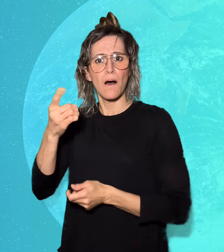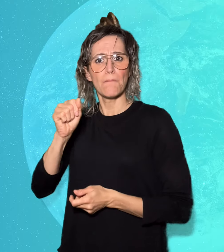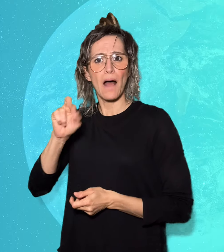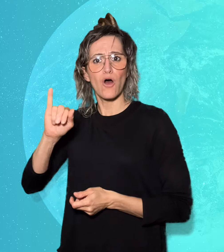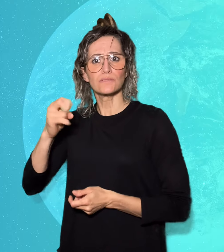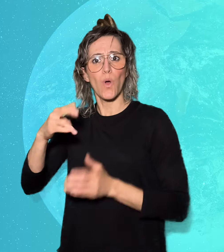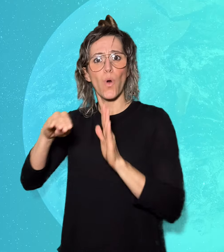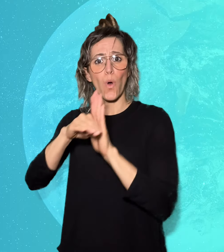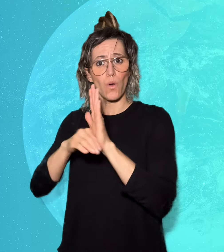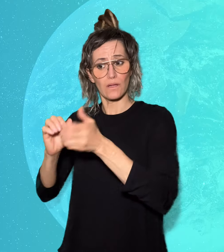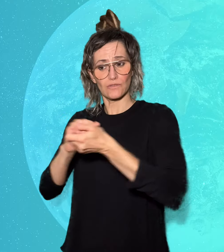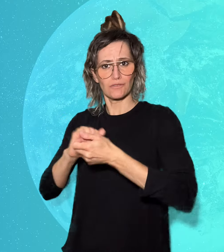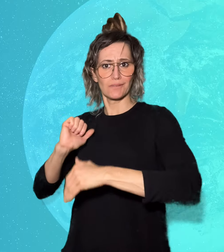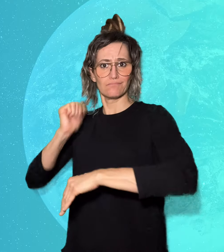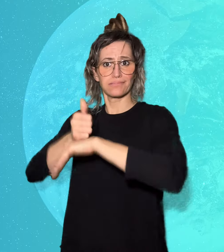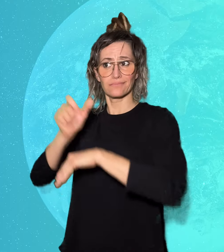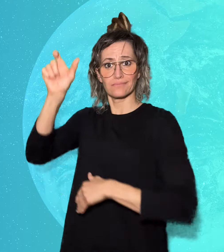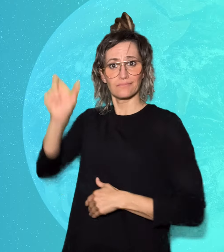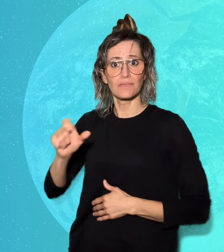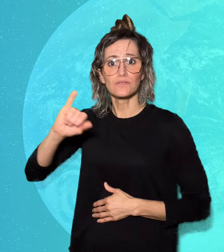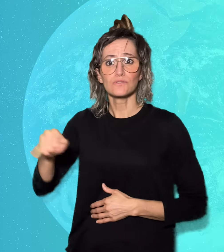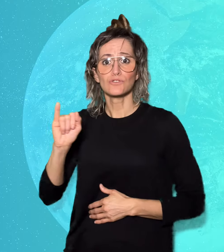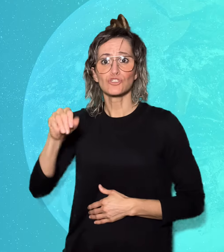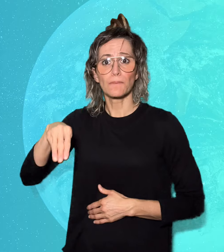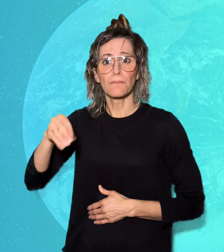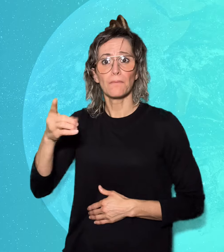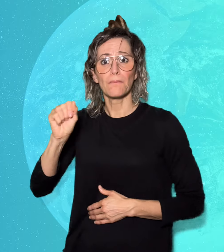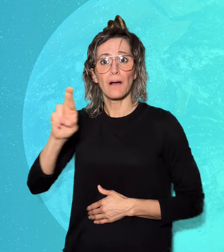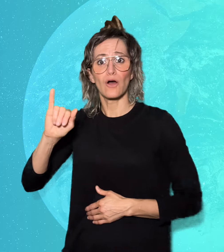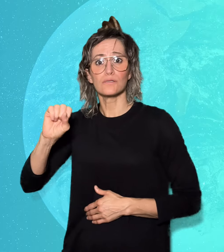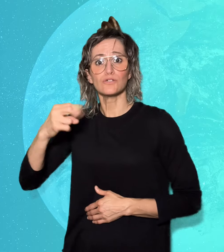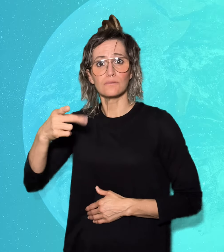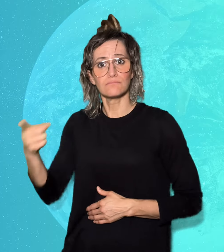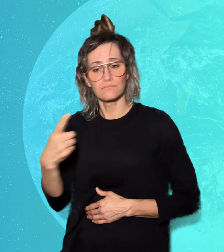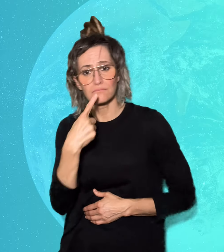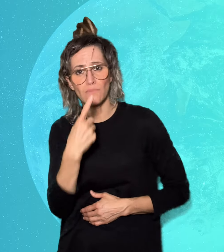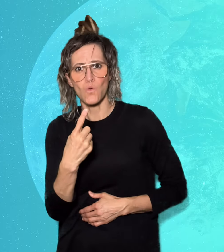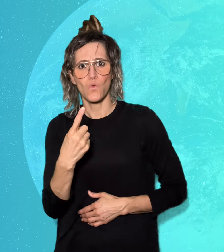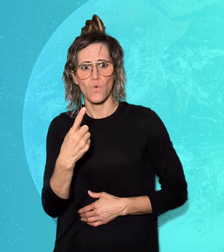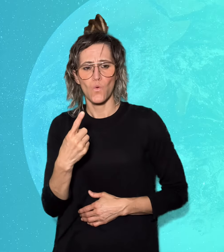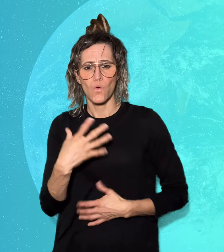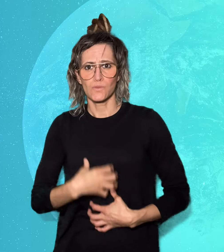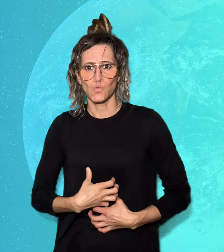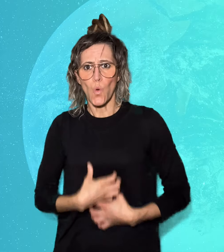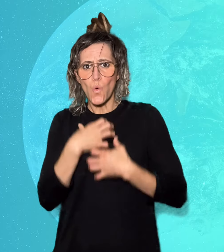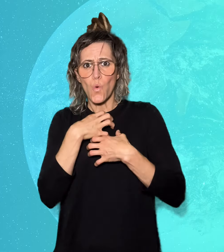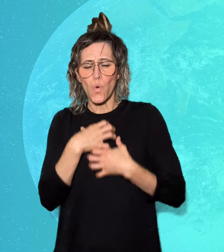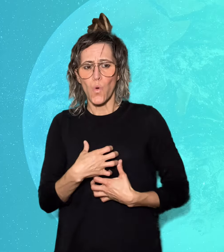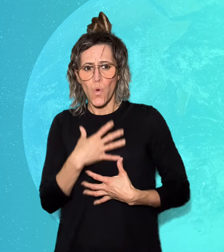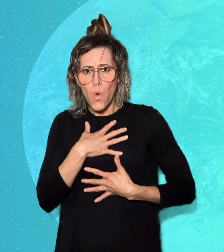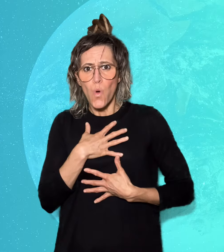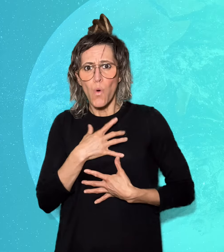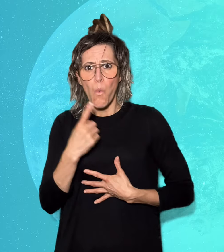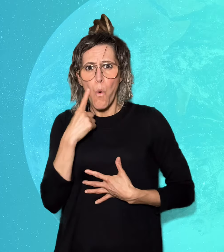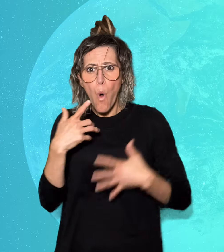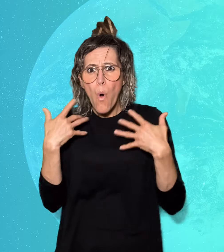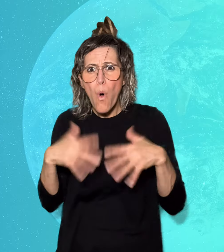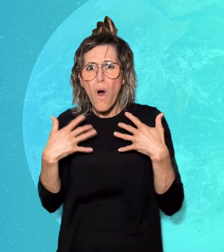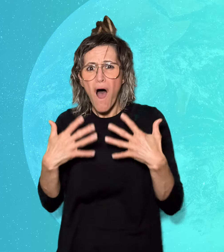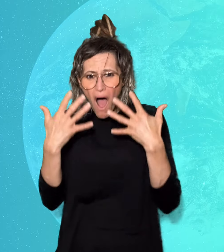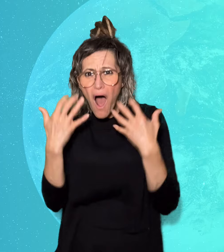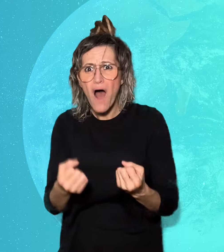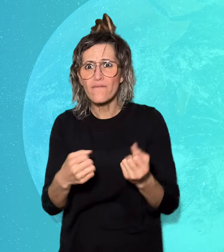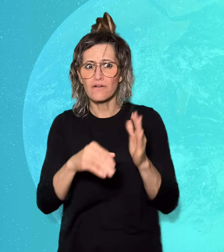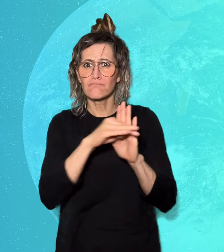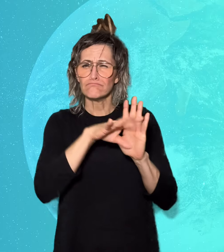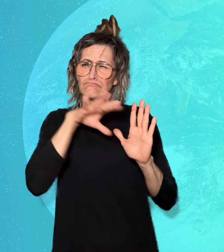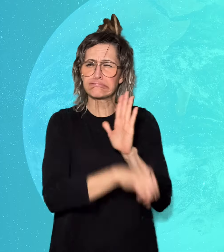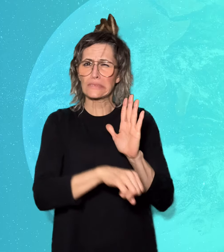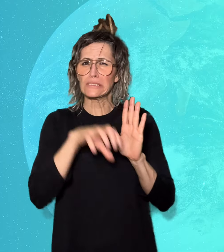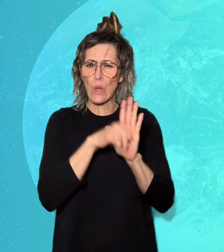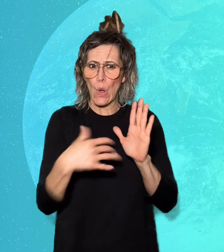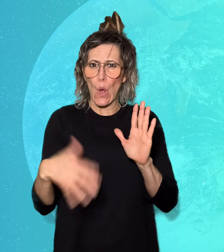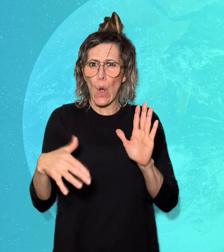said, “It’s shocking to see such high levels of crime on campuses,